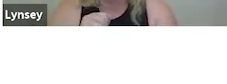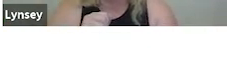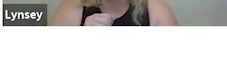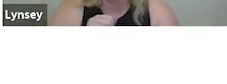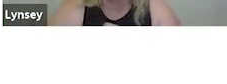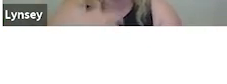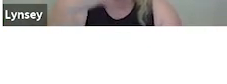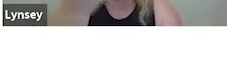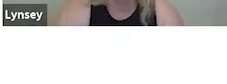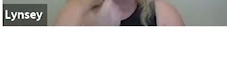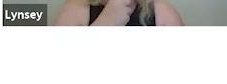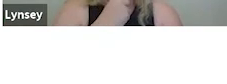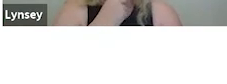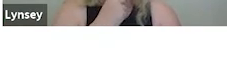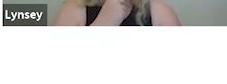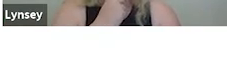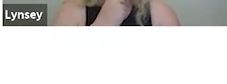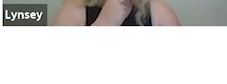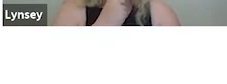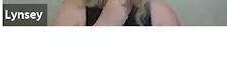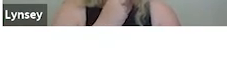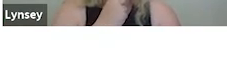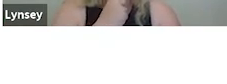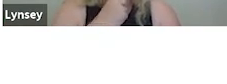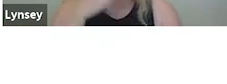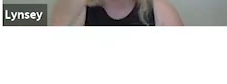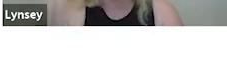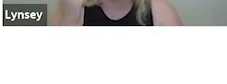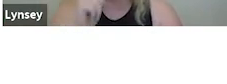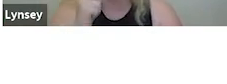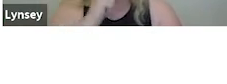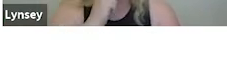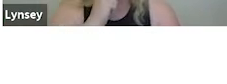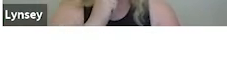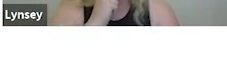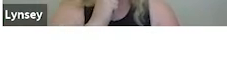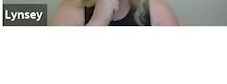assessment you may offer it in those different ways and then as an individual or small group